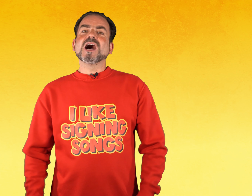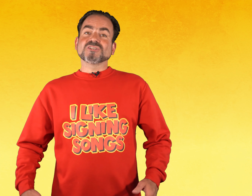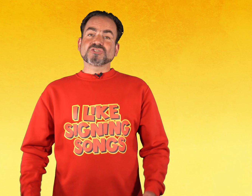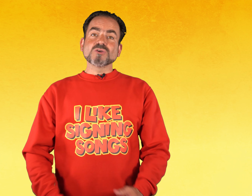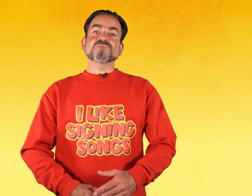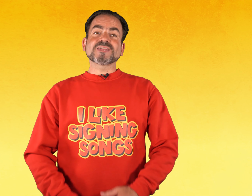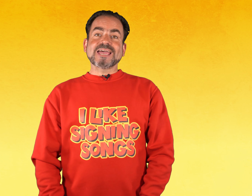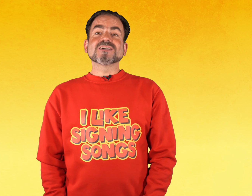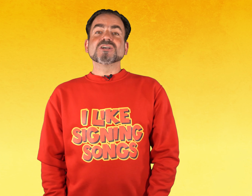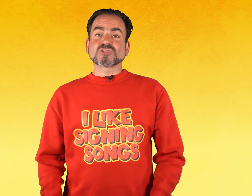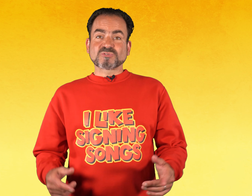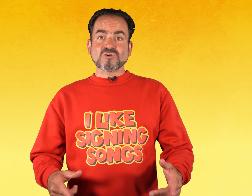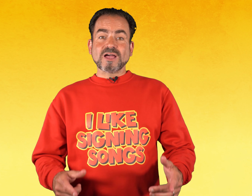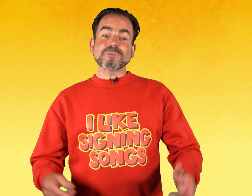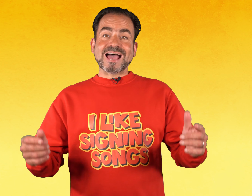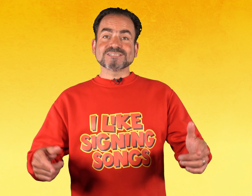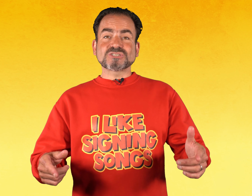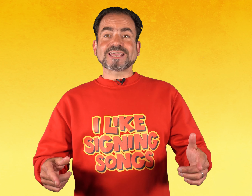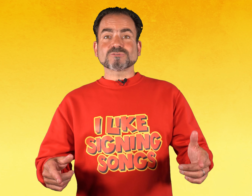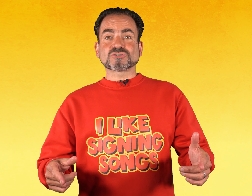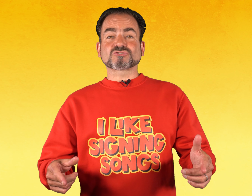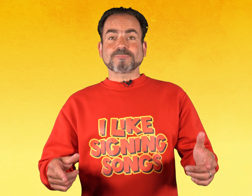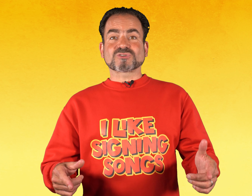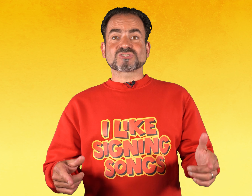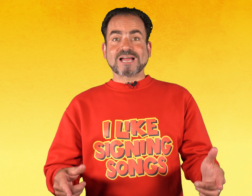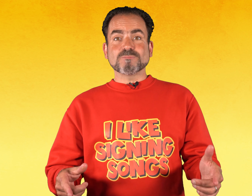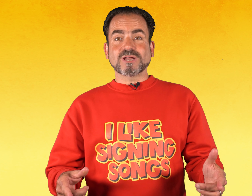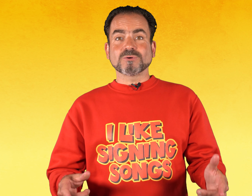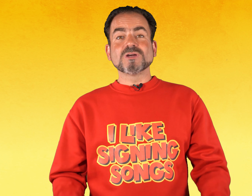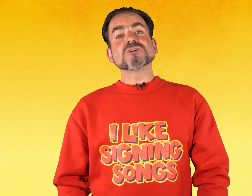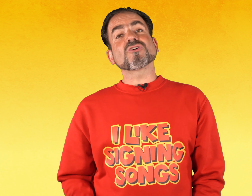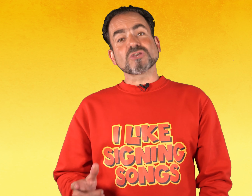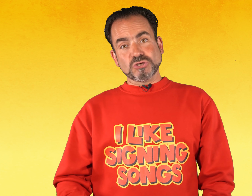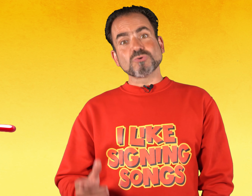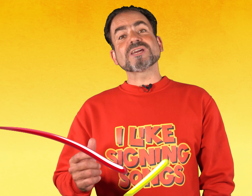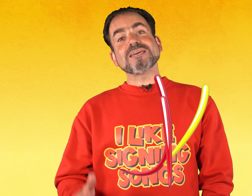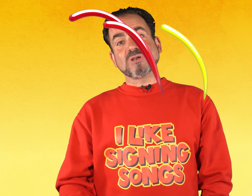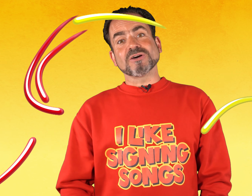And don't forget subscribe and check out the descriptions down below so that you can keep learning